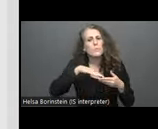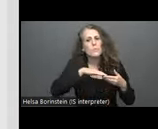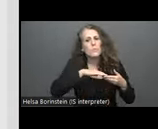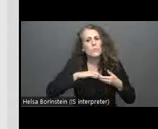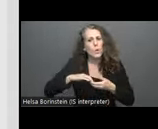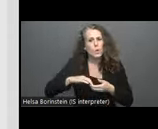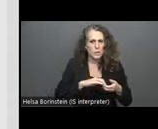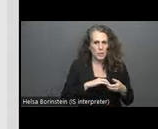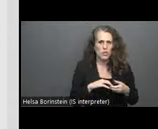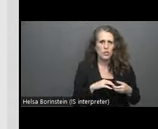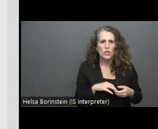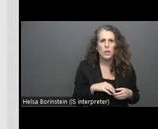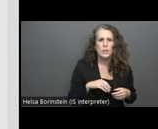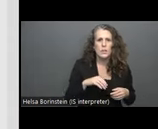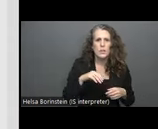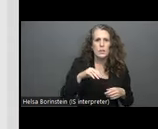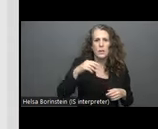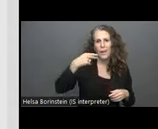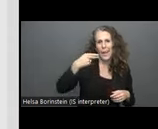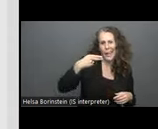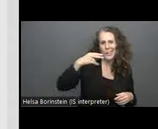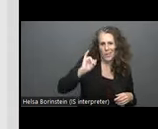contractor. 14:49:55 Ashley, Amanda anchorage don't know